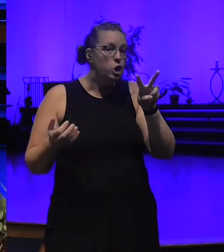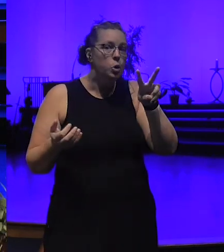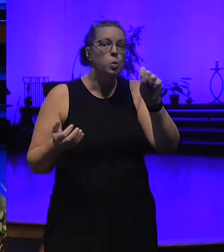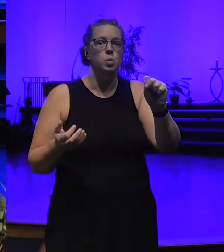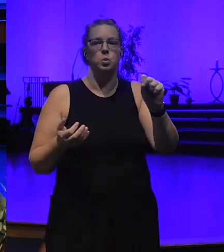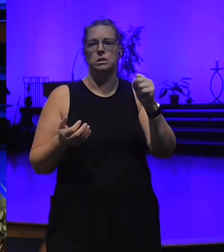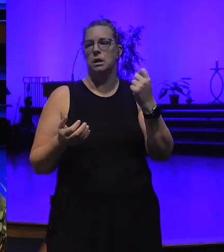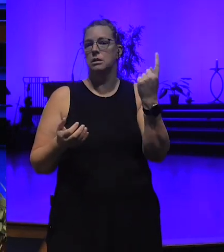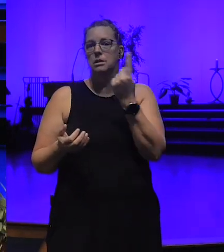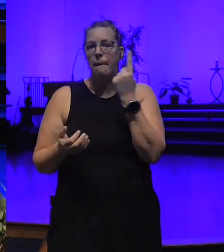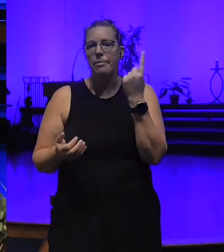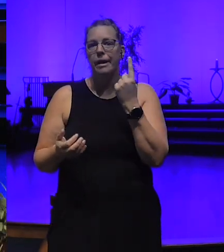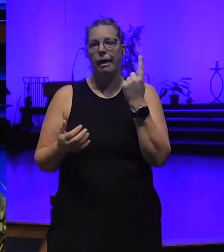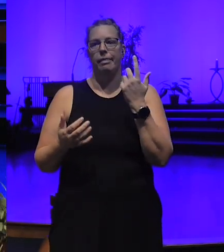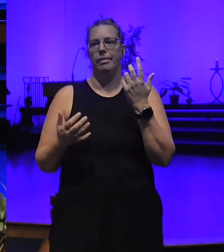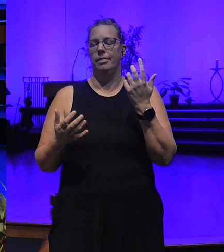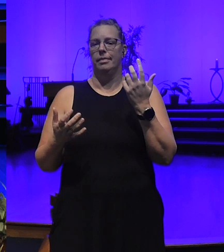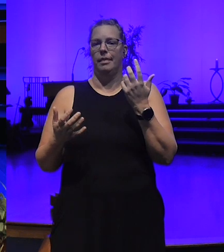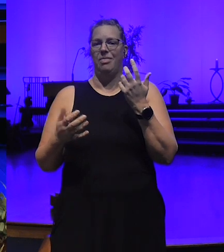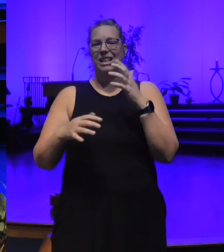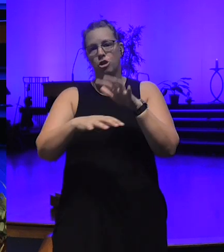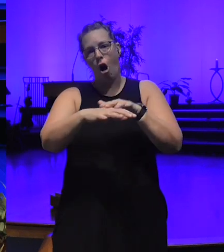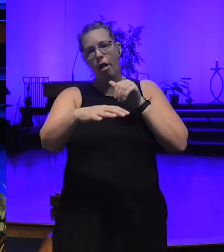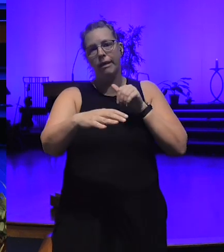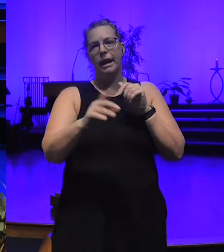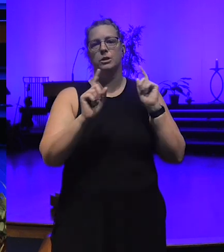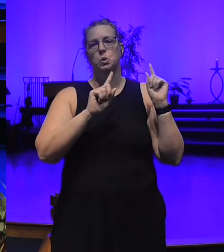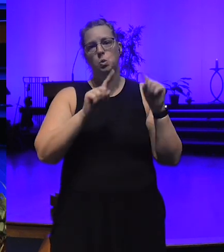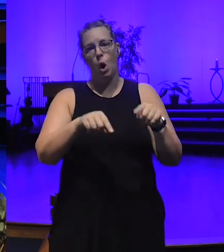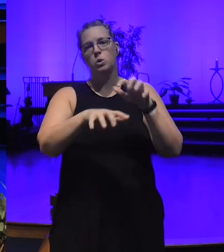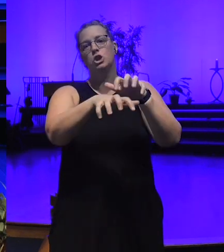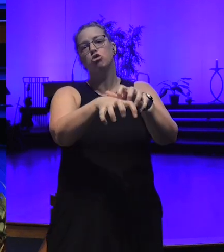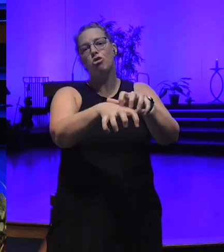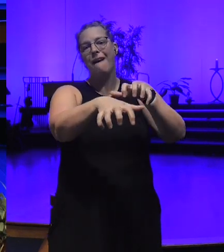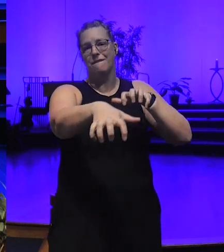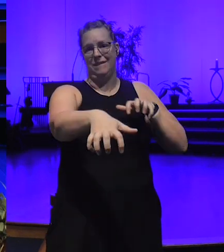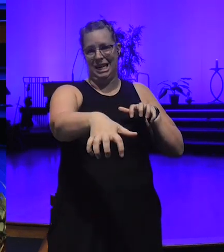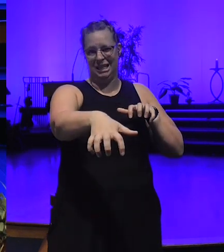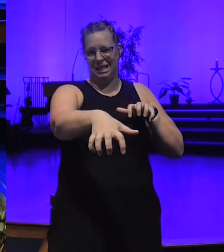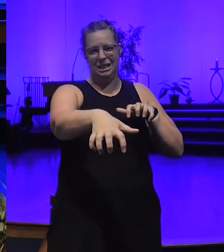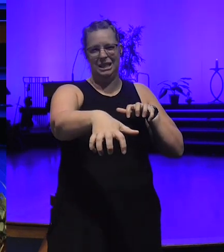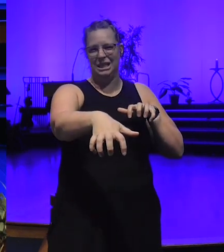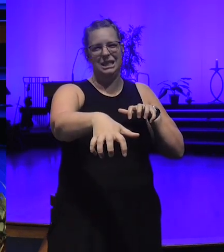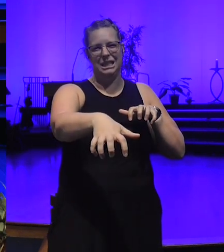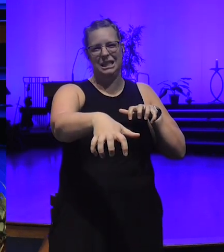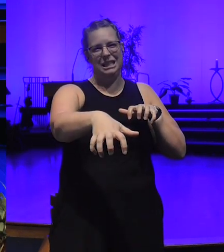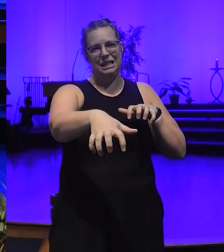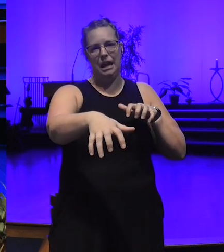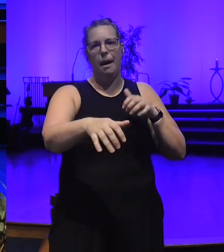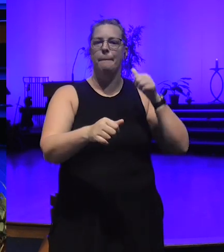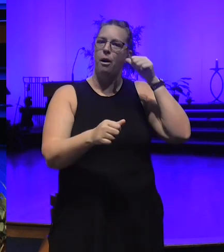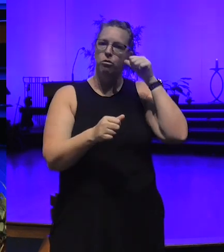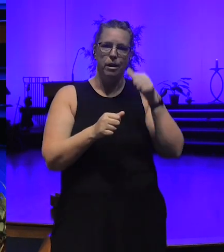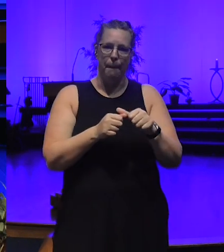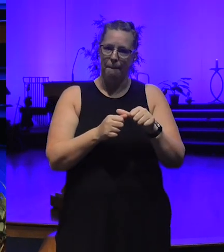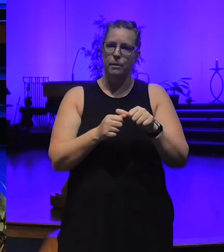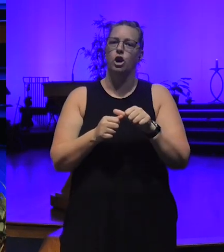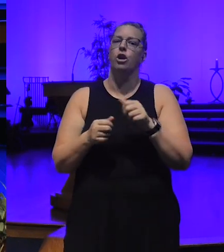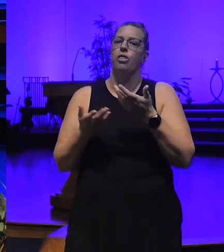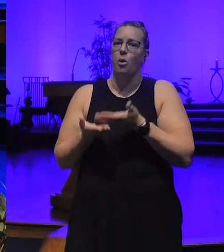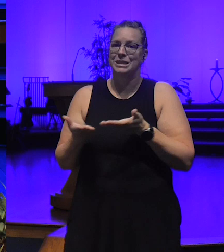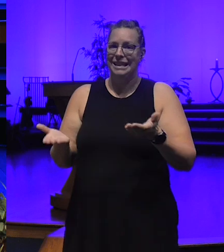into traffic and it's up to us to remember those things that help us set our Pace like I said my